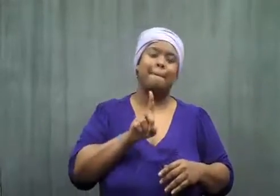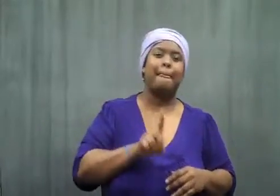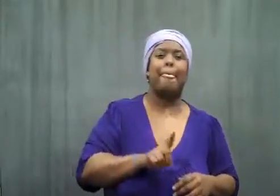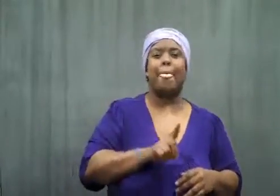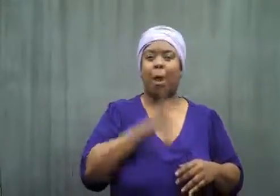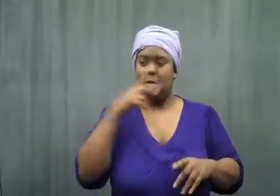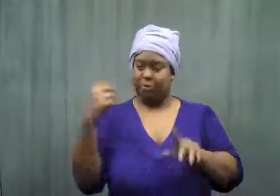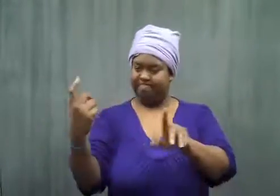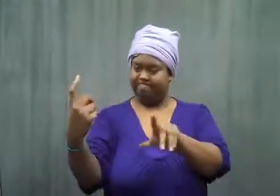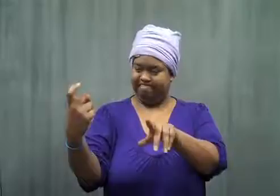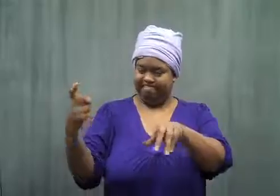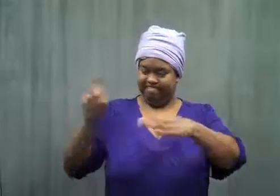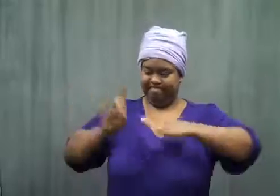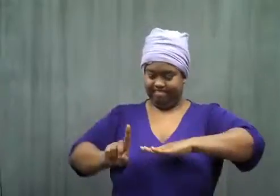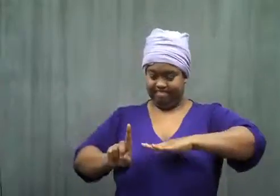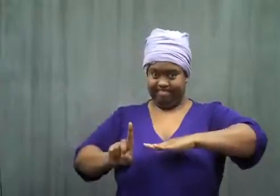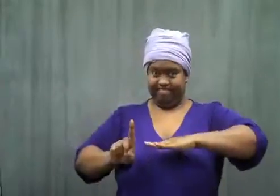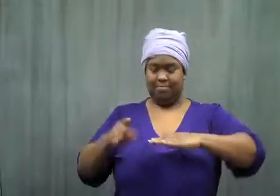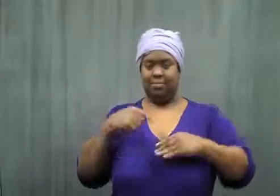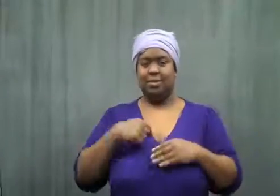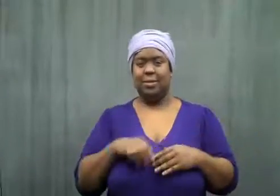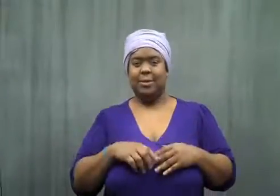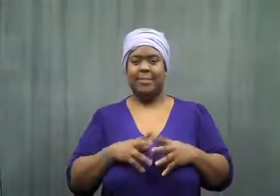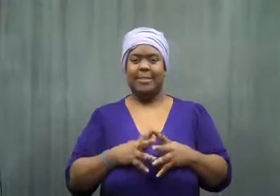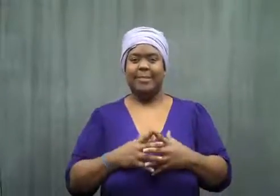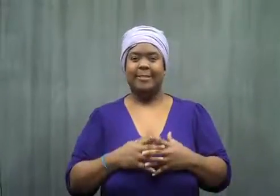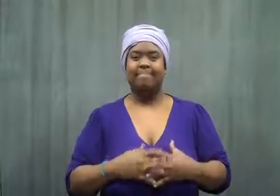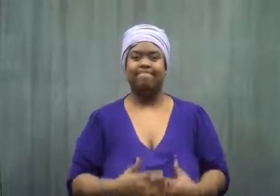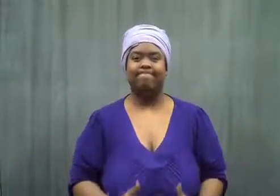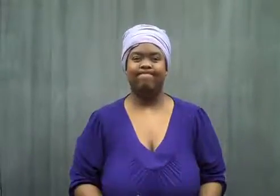She had me stand by her.